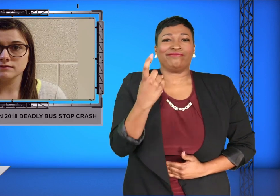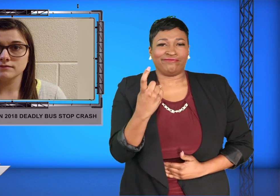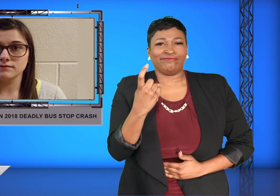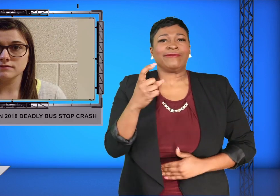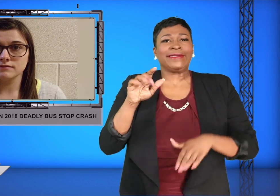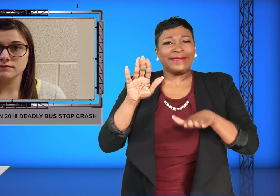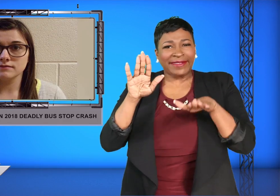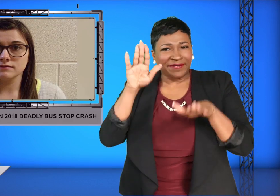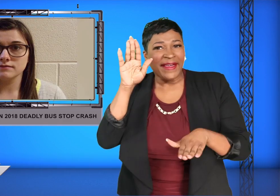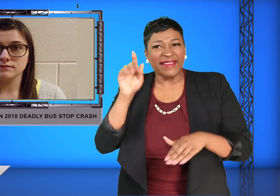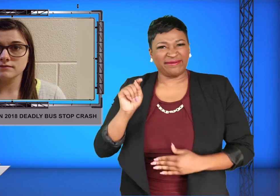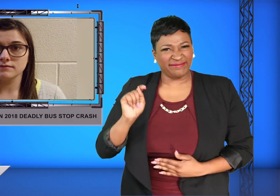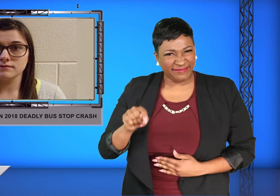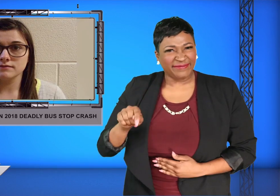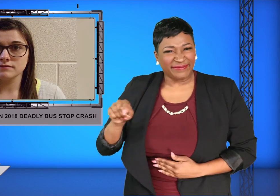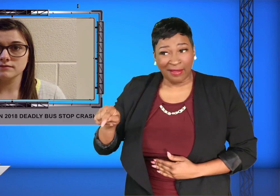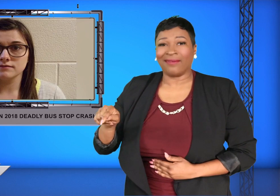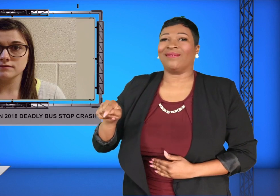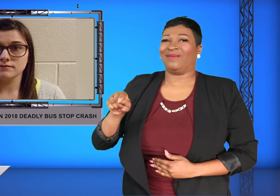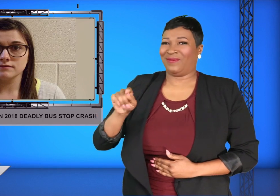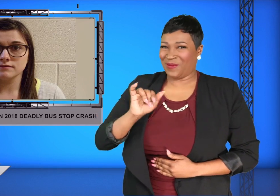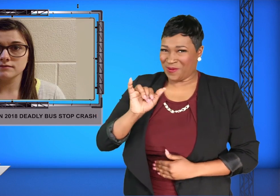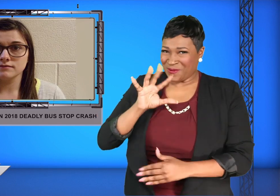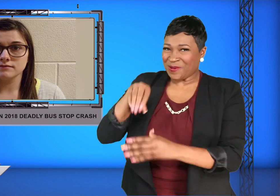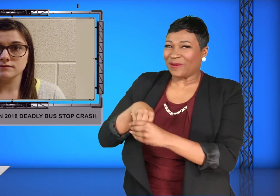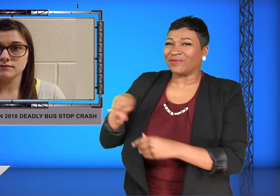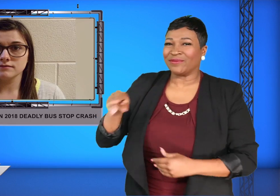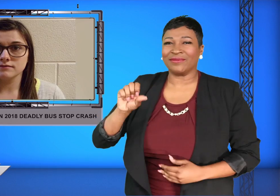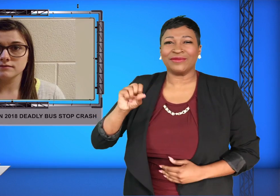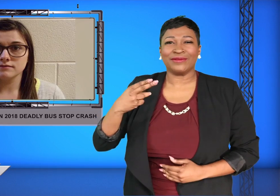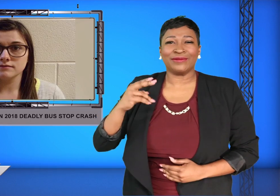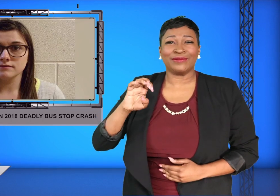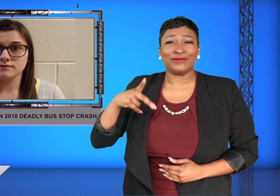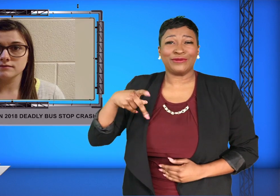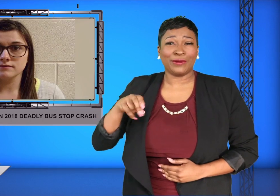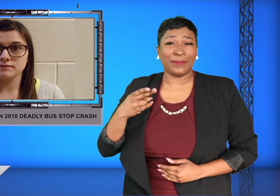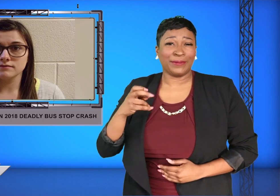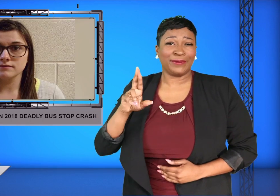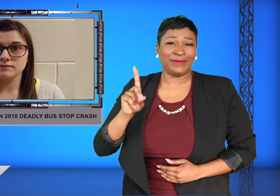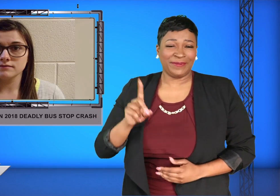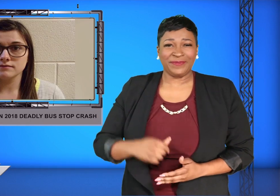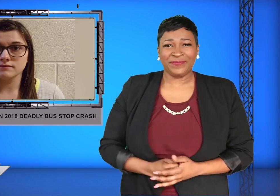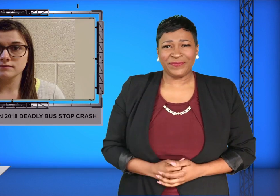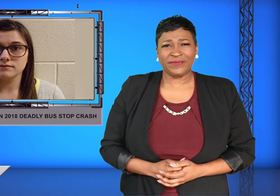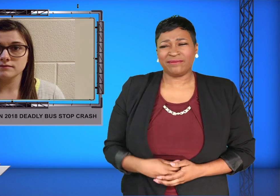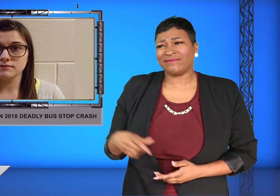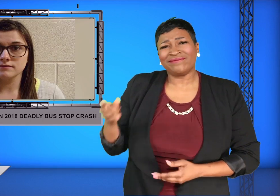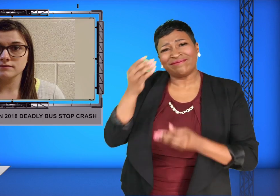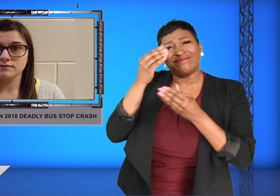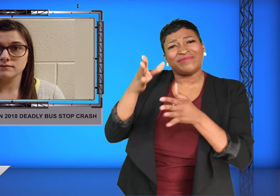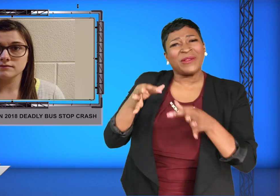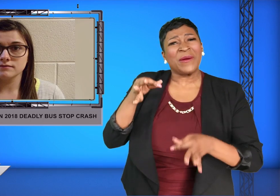to the stand including Shepherd.